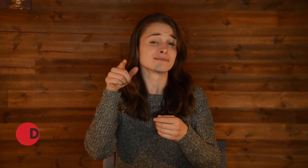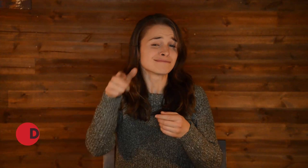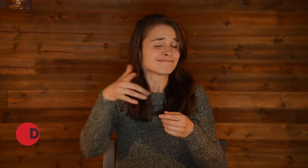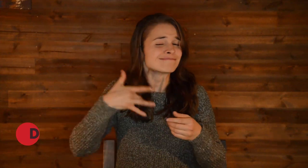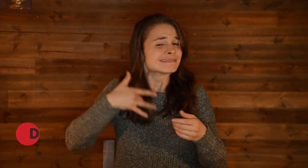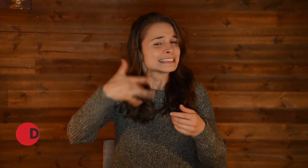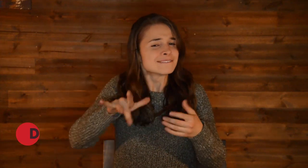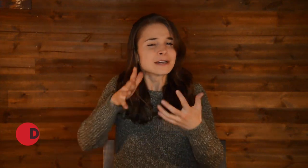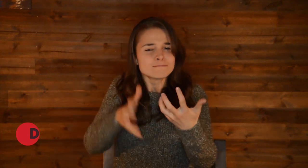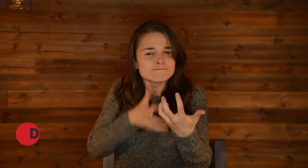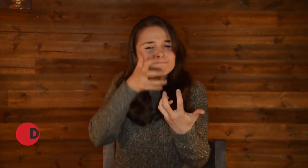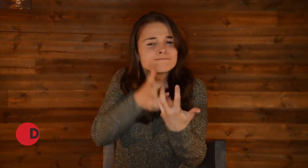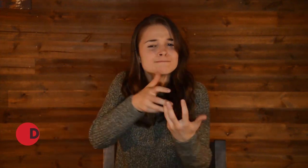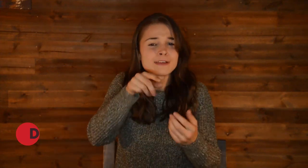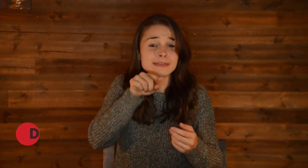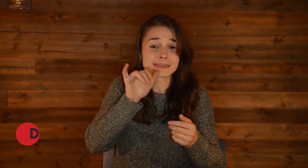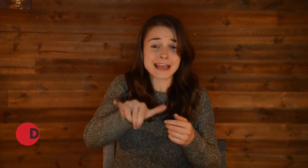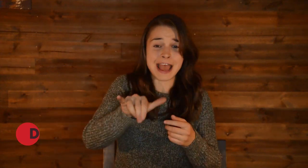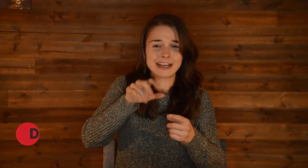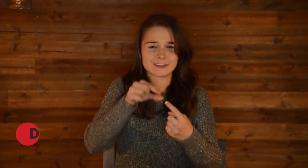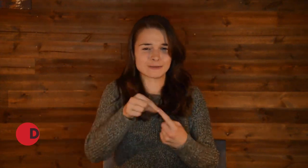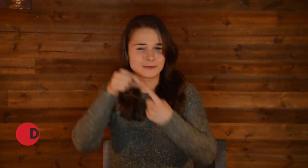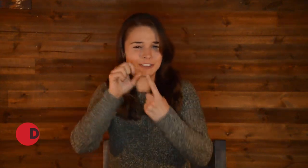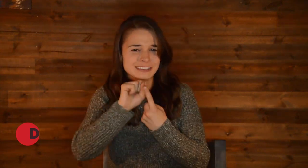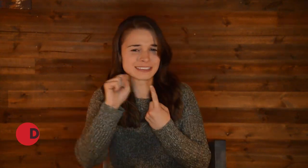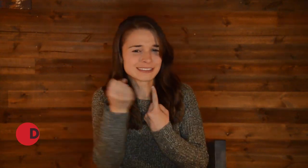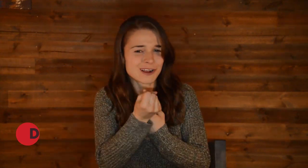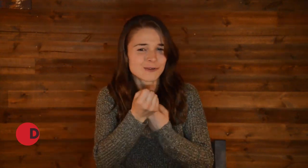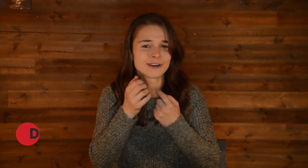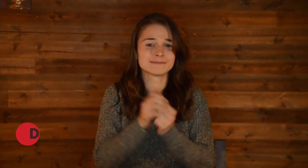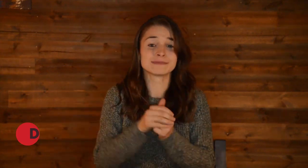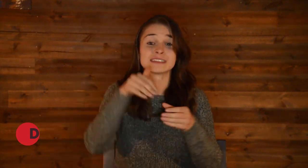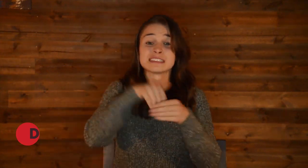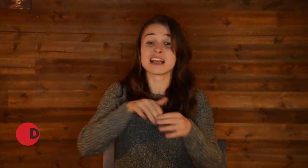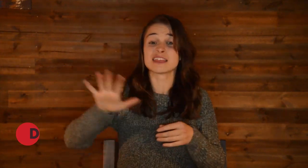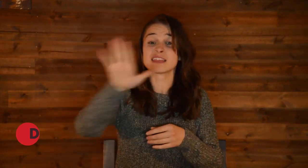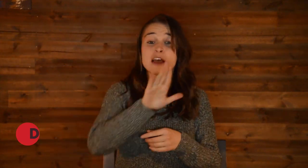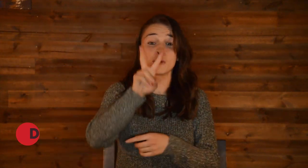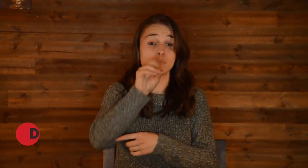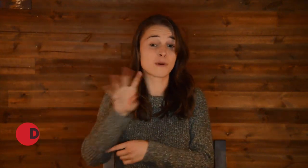They sensitized themselves to the unique needs of these people.